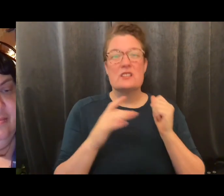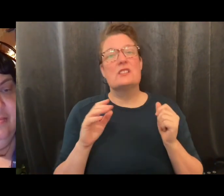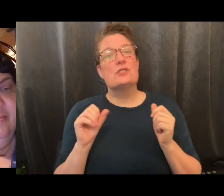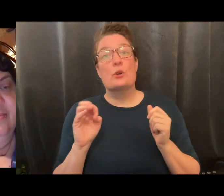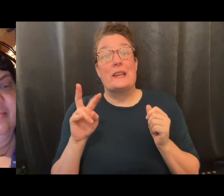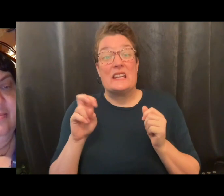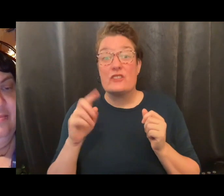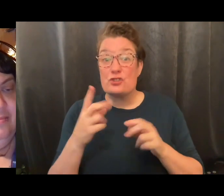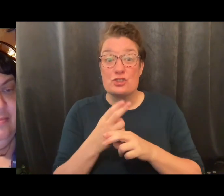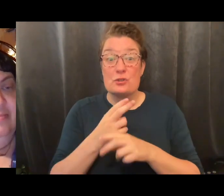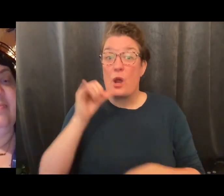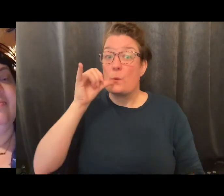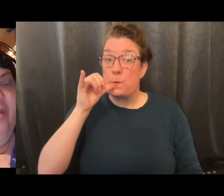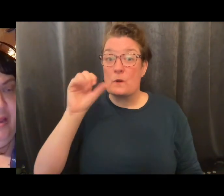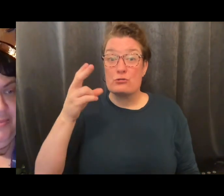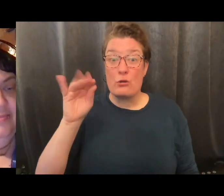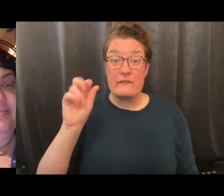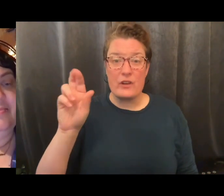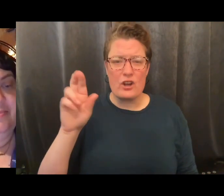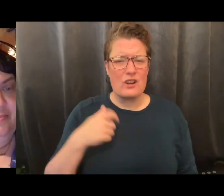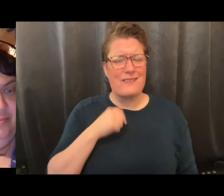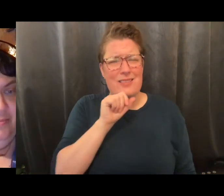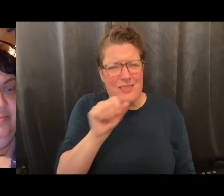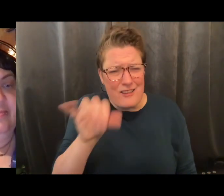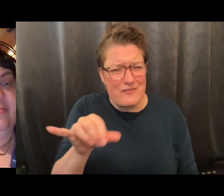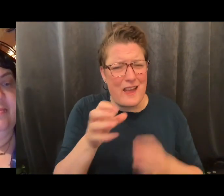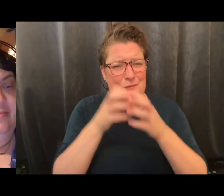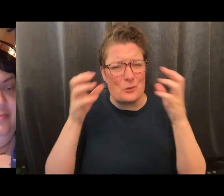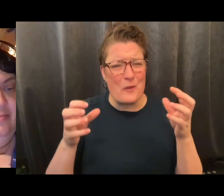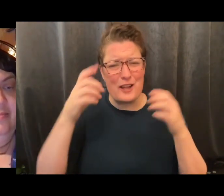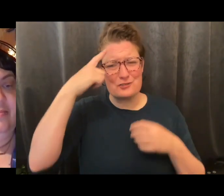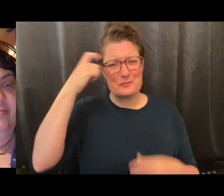I just love that so much because it's just like, when you get into it, it the